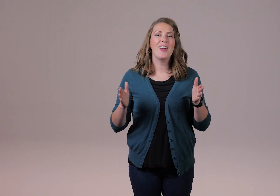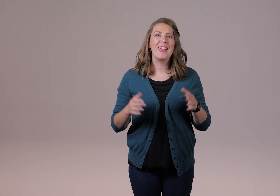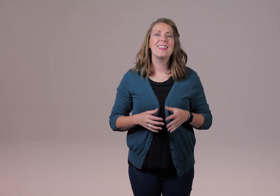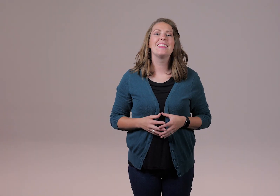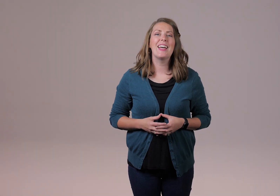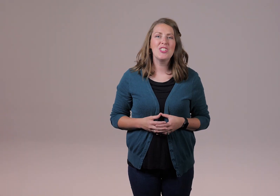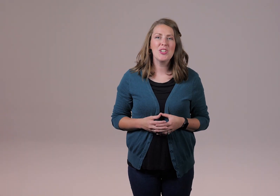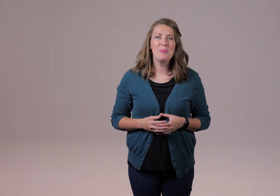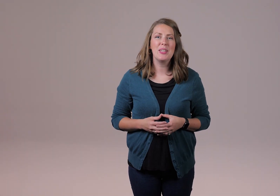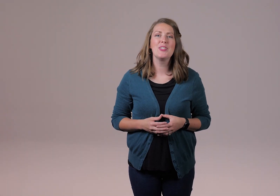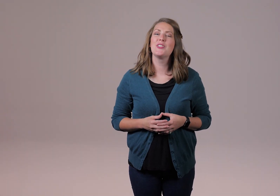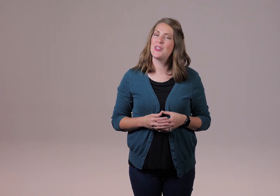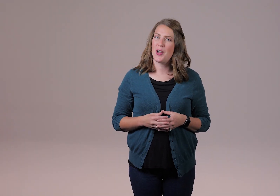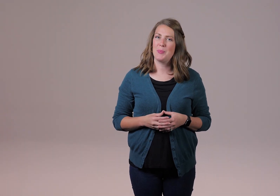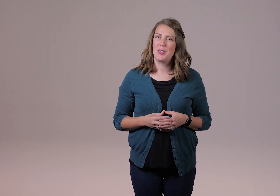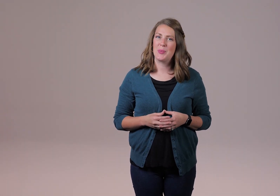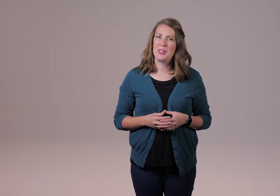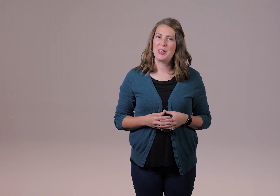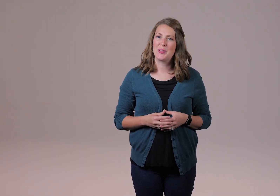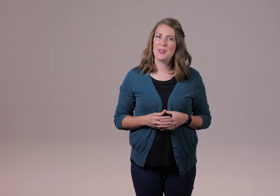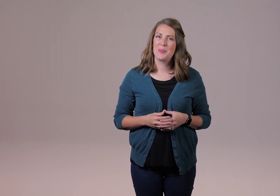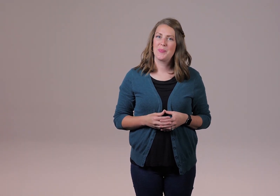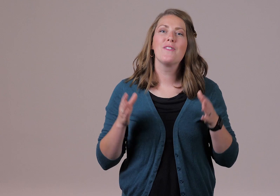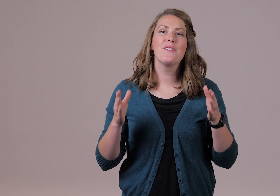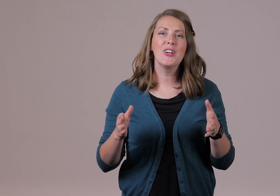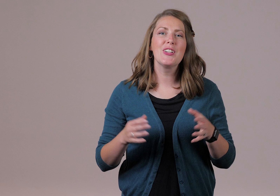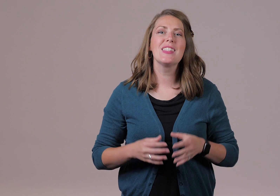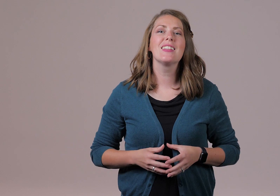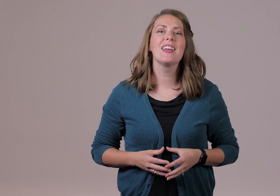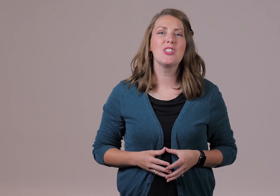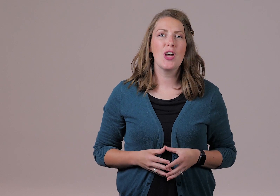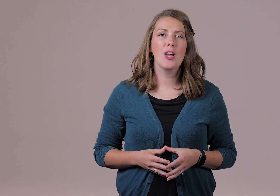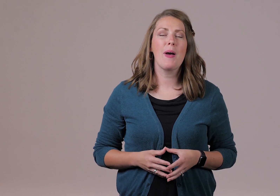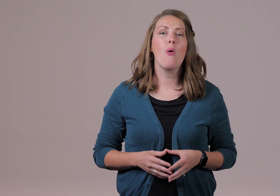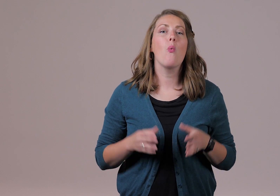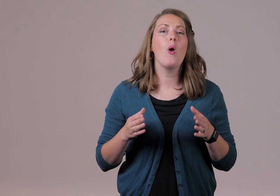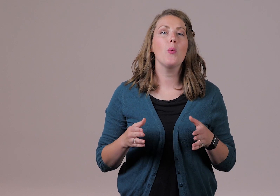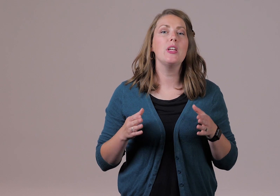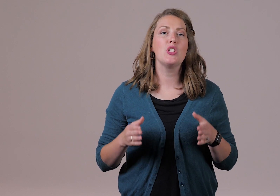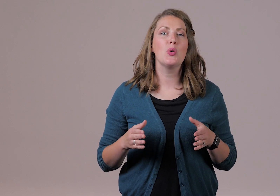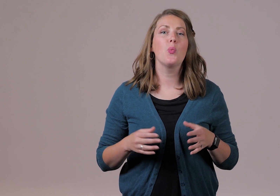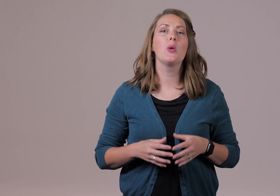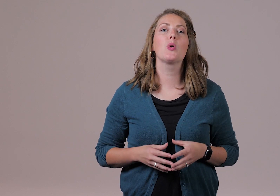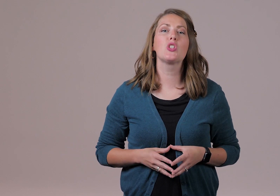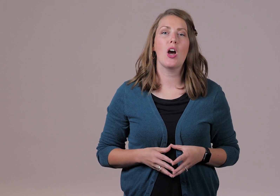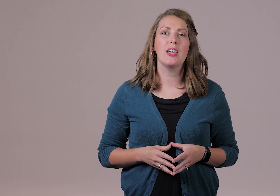Alright, let's jump in to non-manual signals. First let's talk about what we do when we're talking